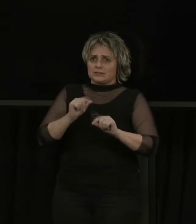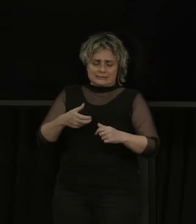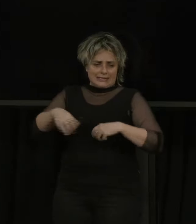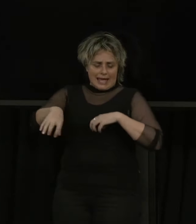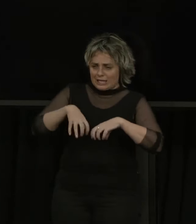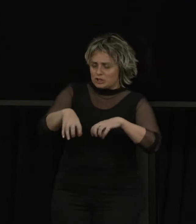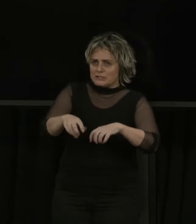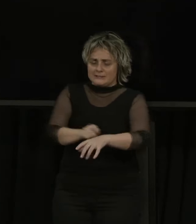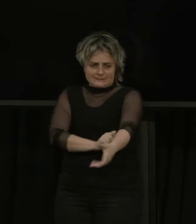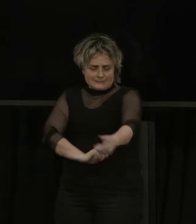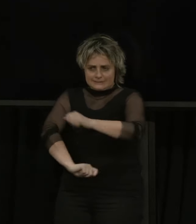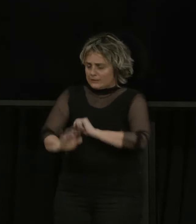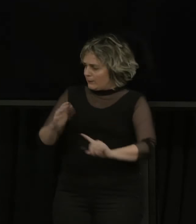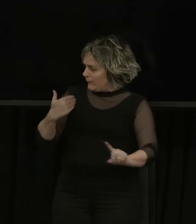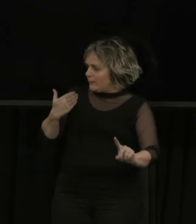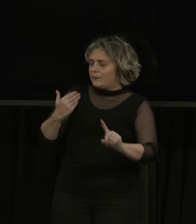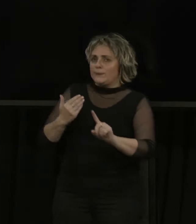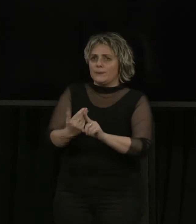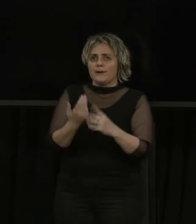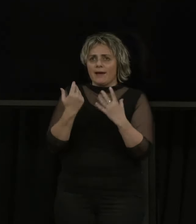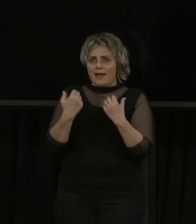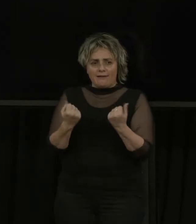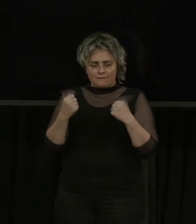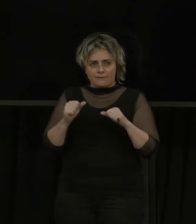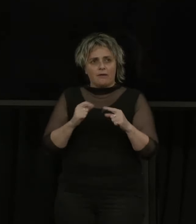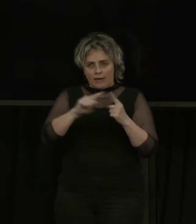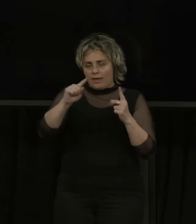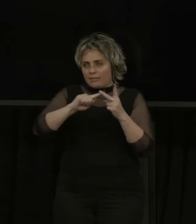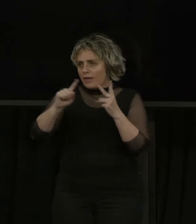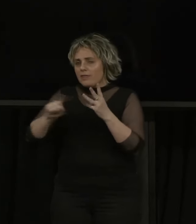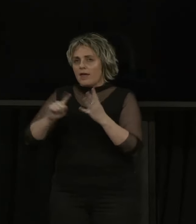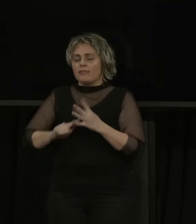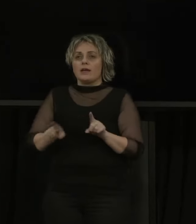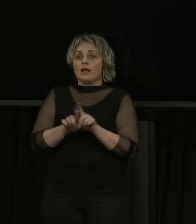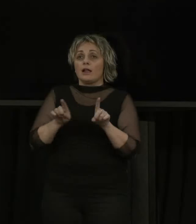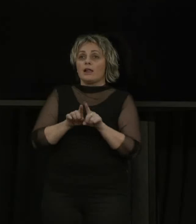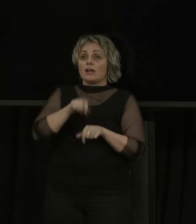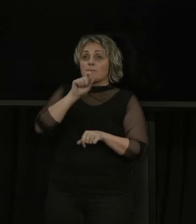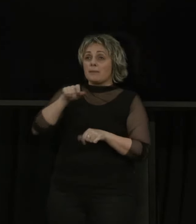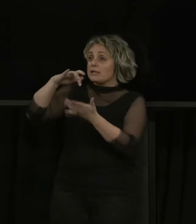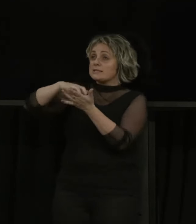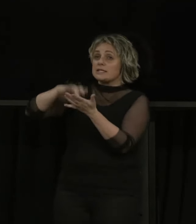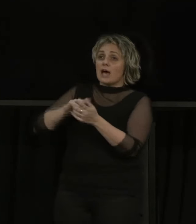All of those things. We have taken the national approach is